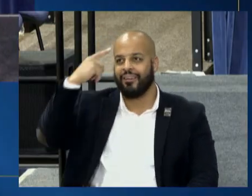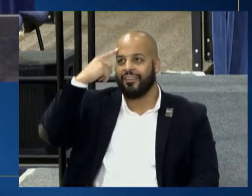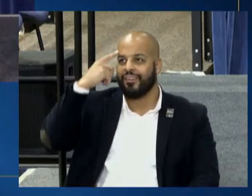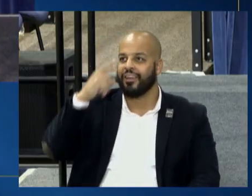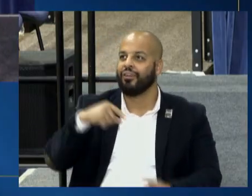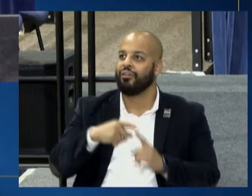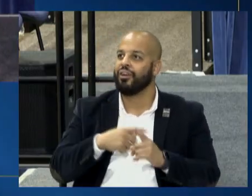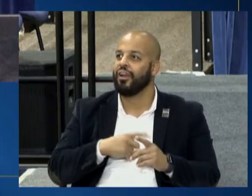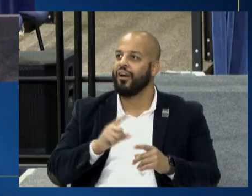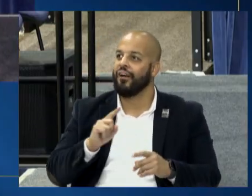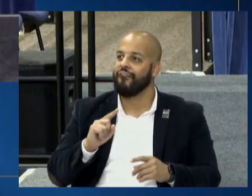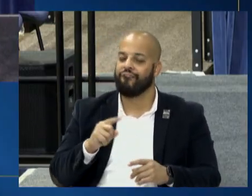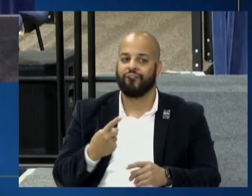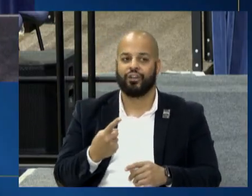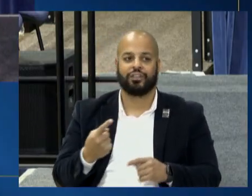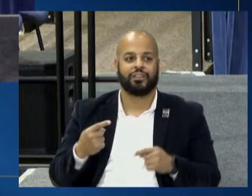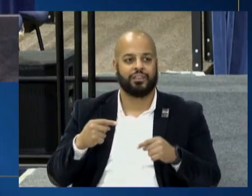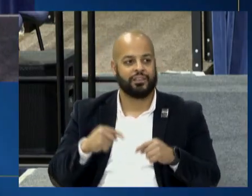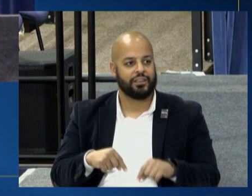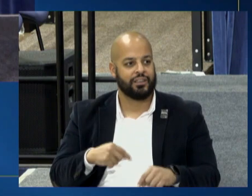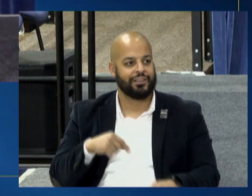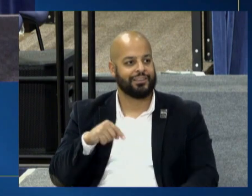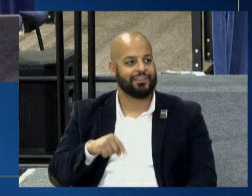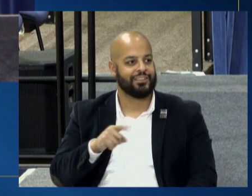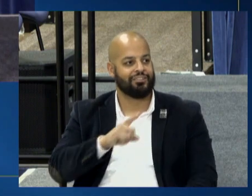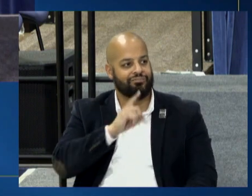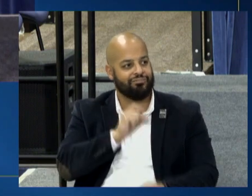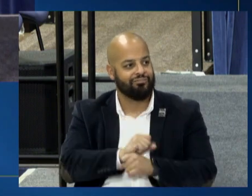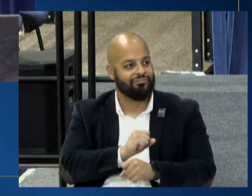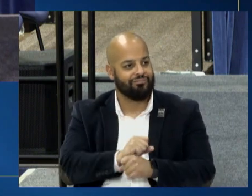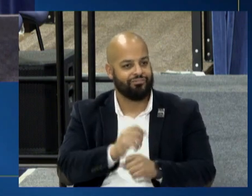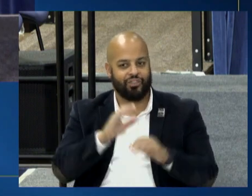thank you for having us. This is such a great opportunity for us and such an honor